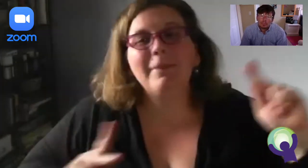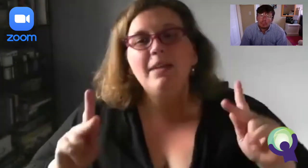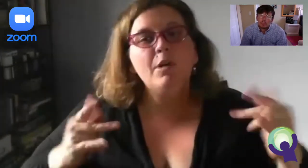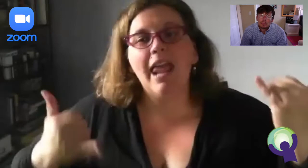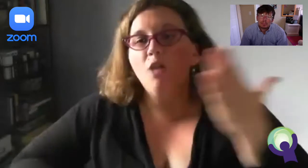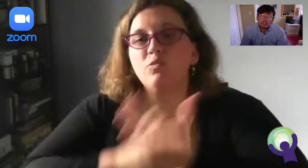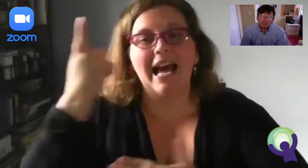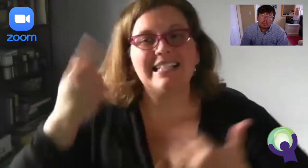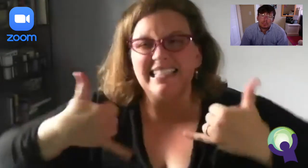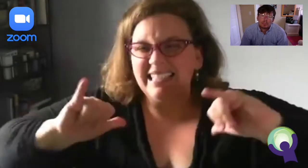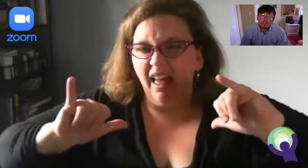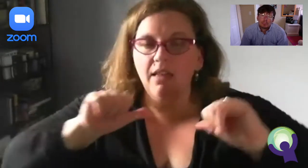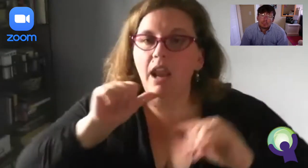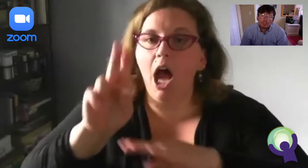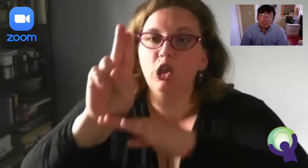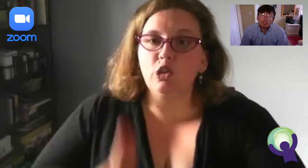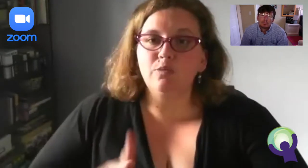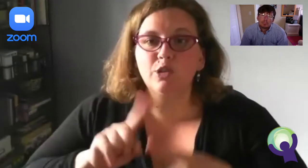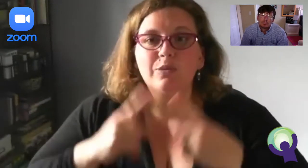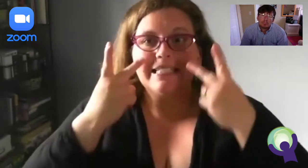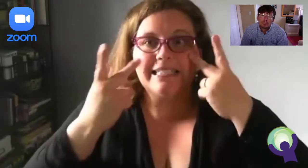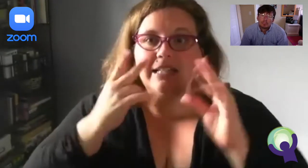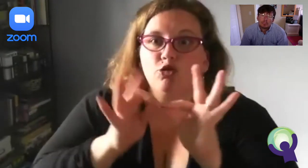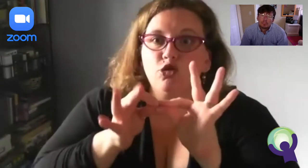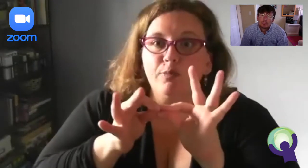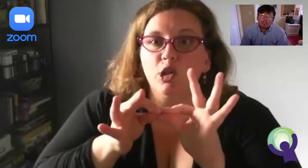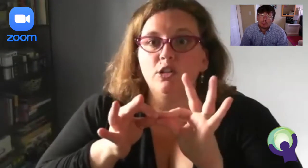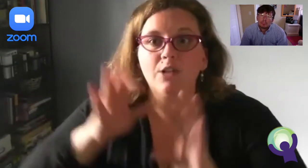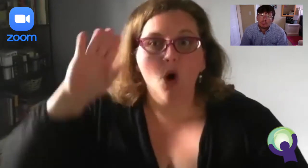lot of reminders and people nowadays still are not used to seeing